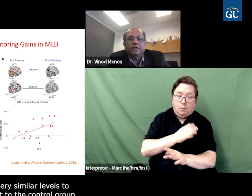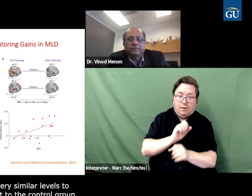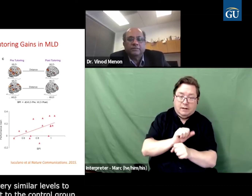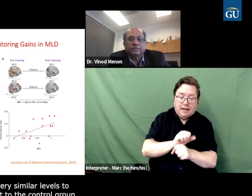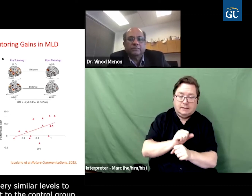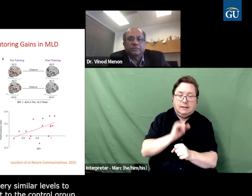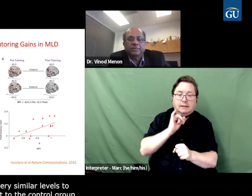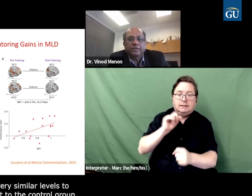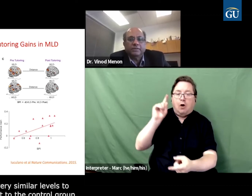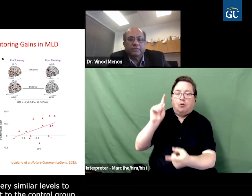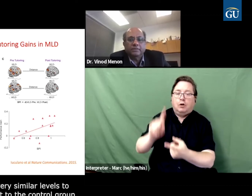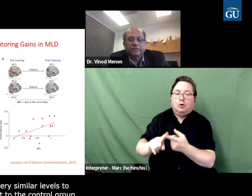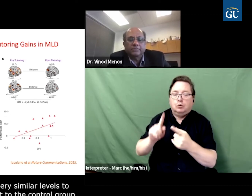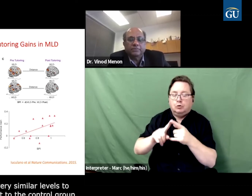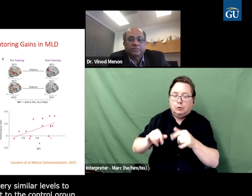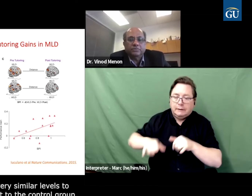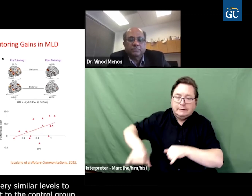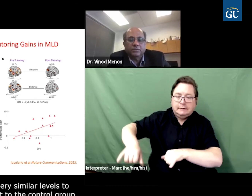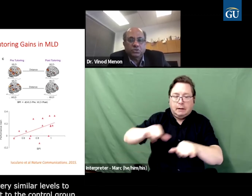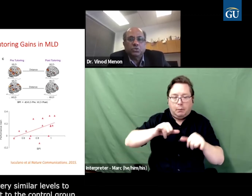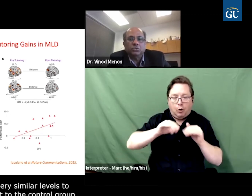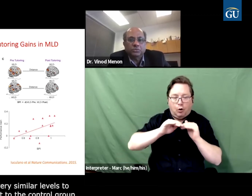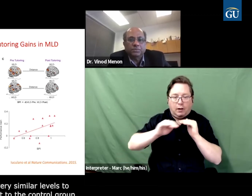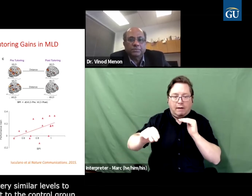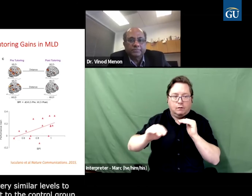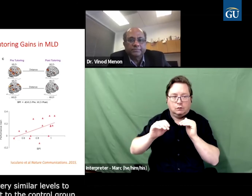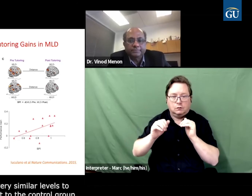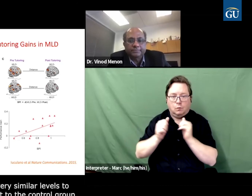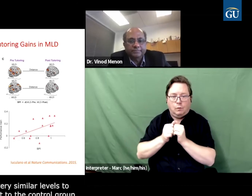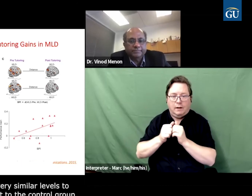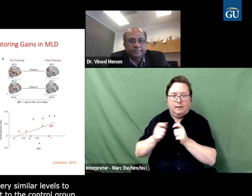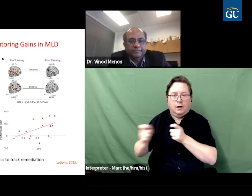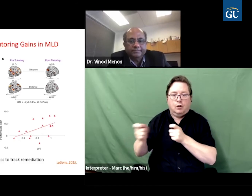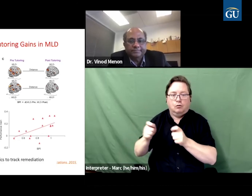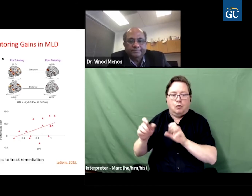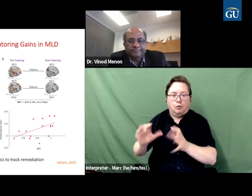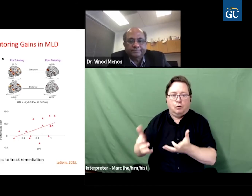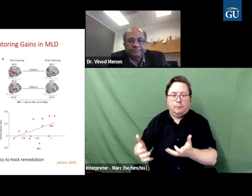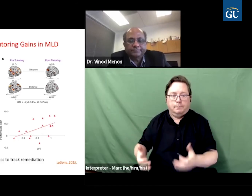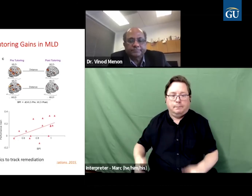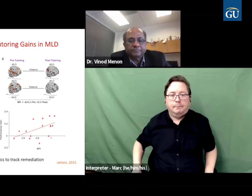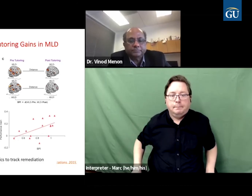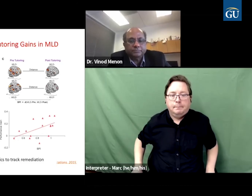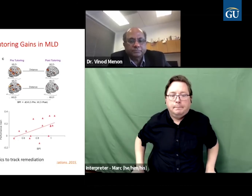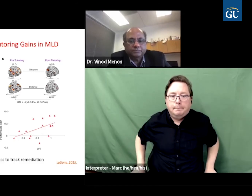to very similar levels through the ml to the control group